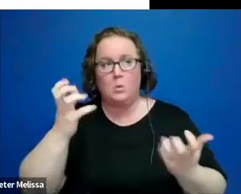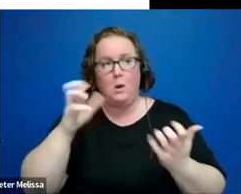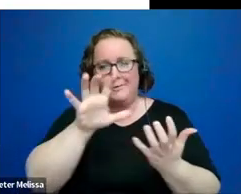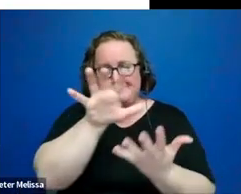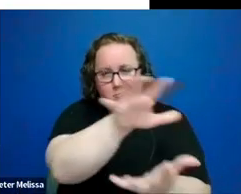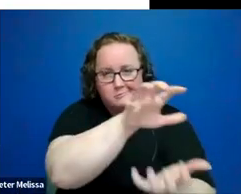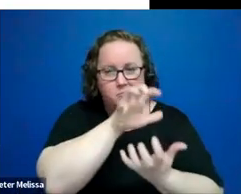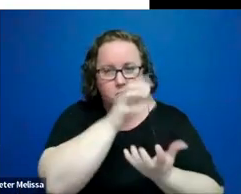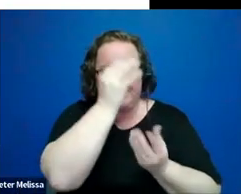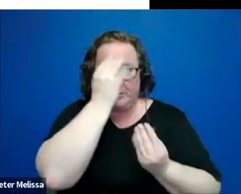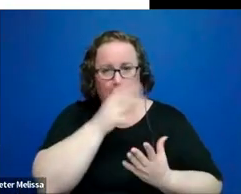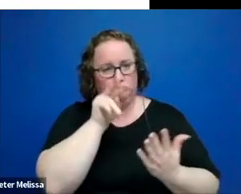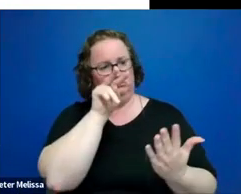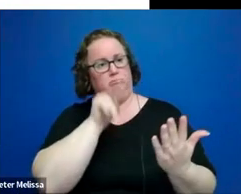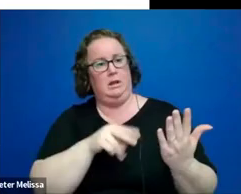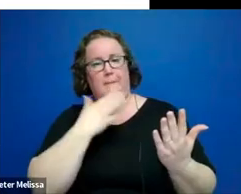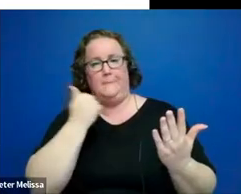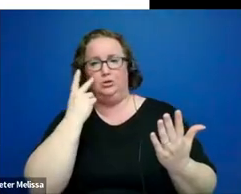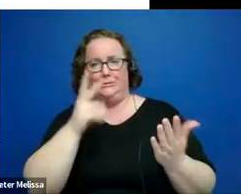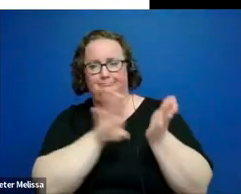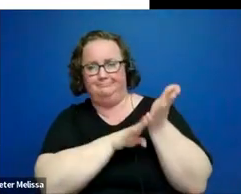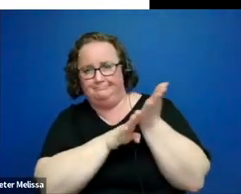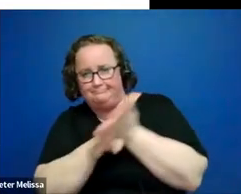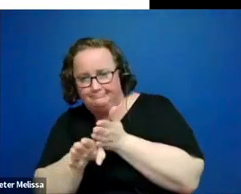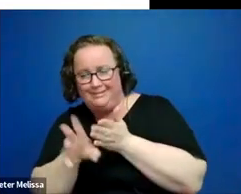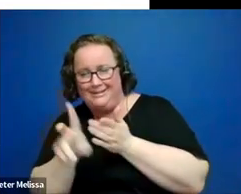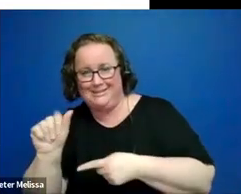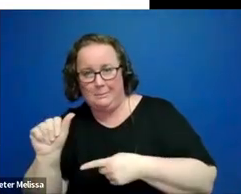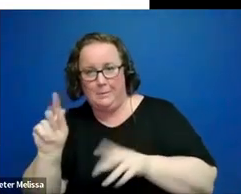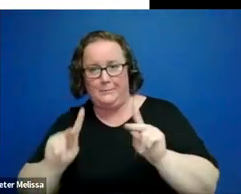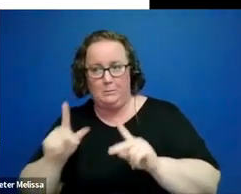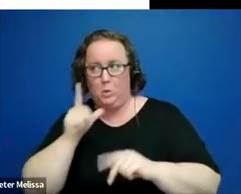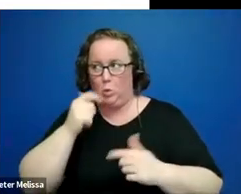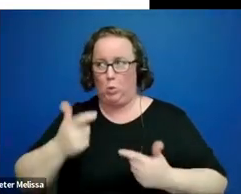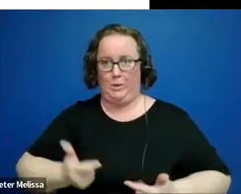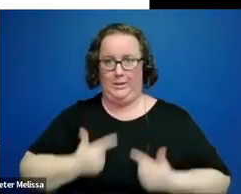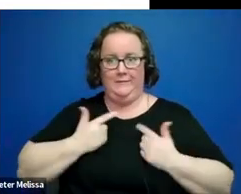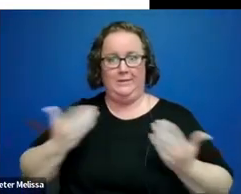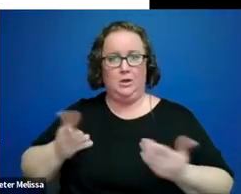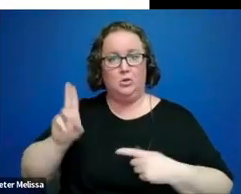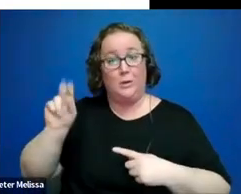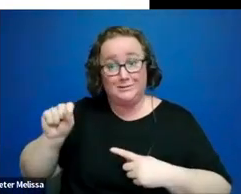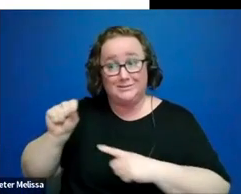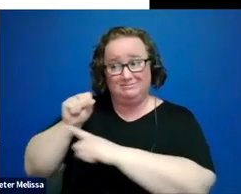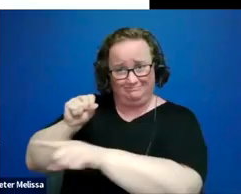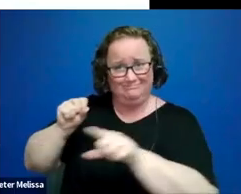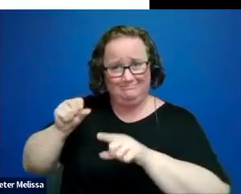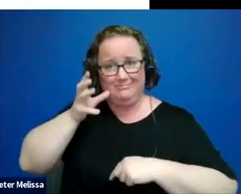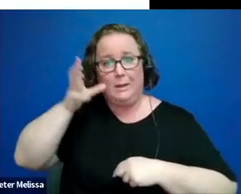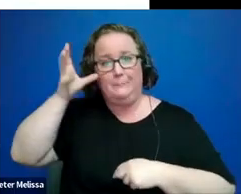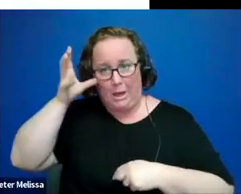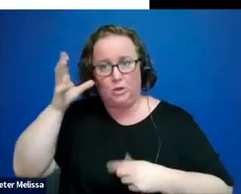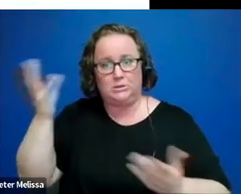subset of disabled people in the U.S. who are parents. Next slide, please.